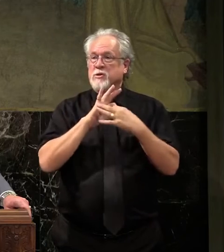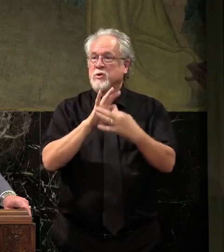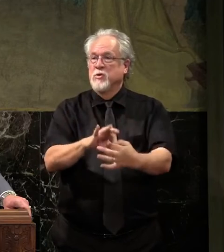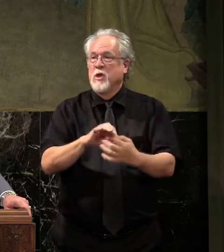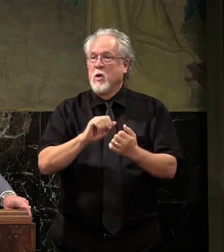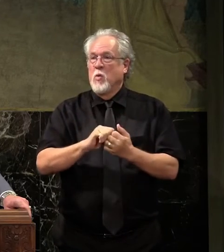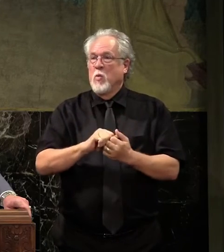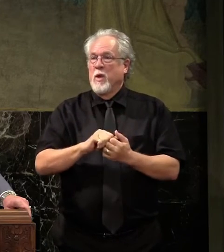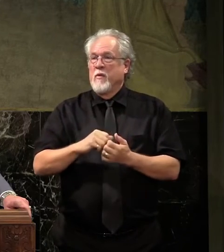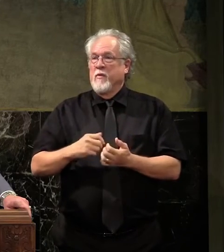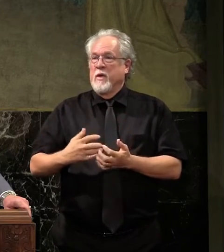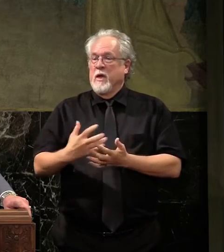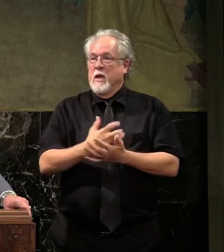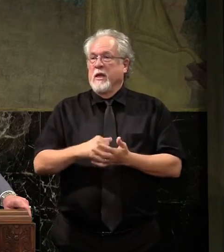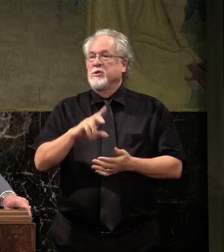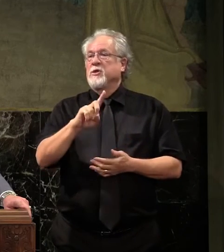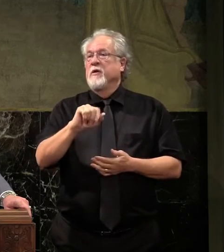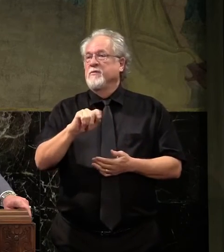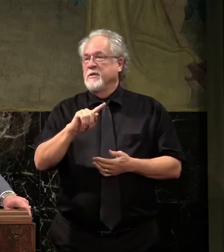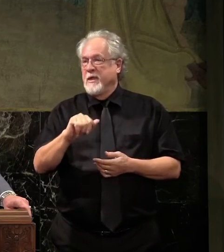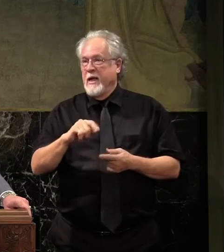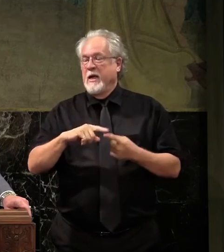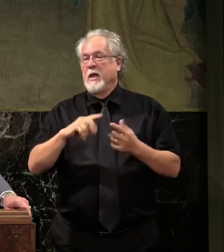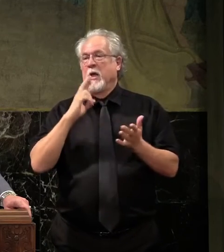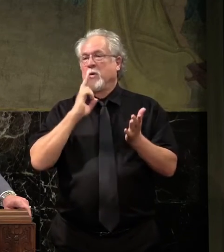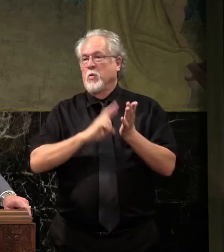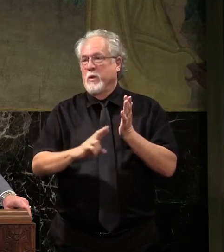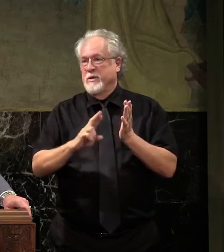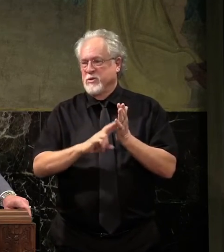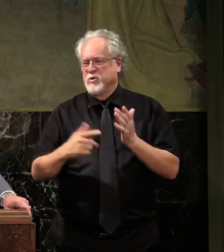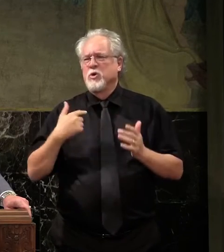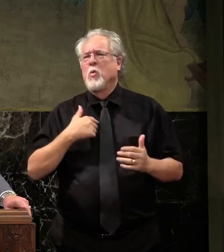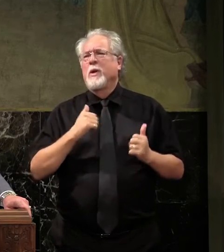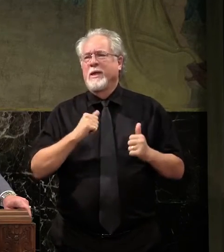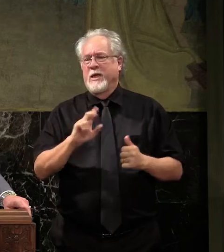collection of data and with research. That we are able to take those dollars